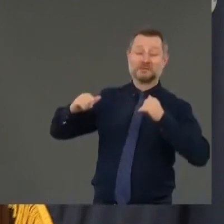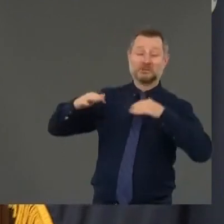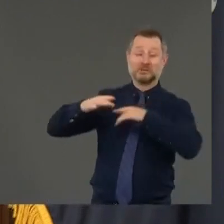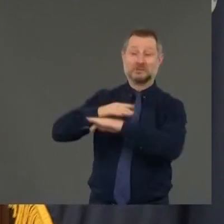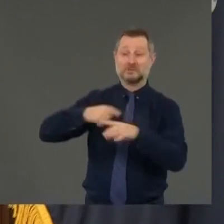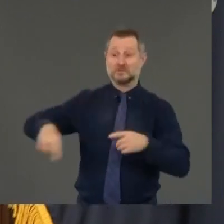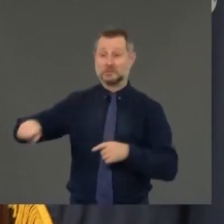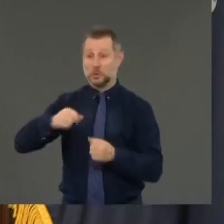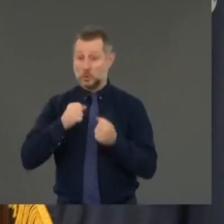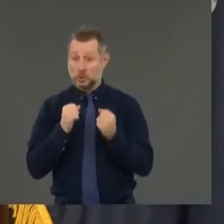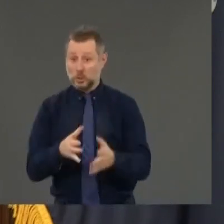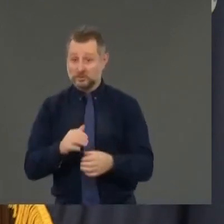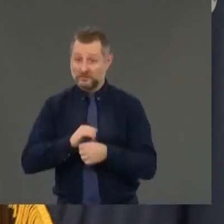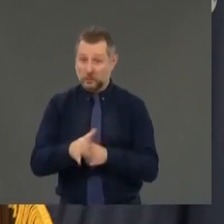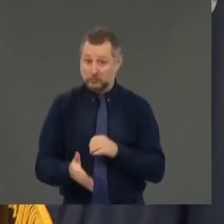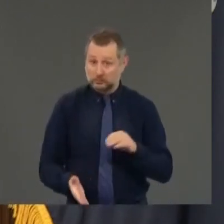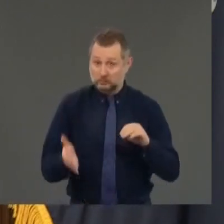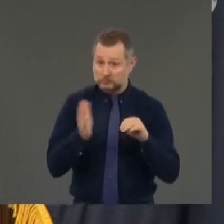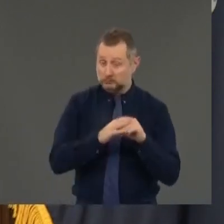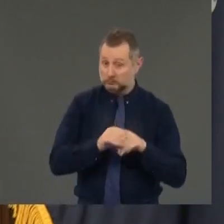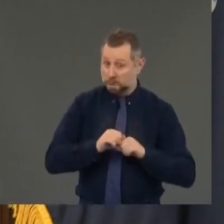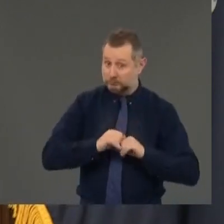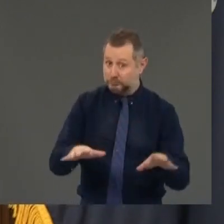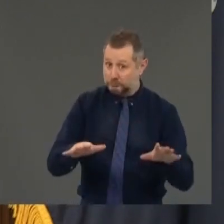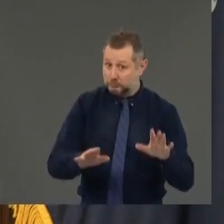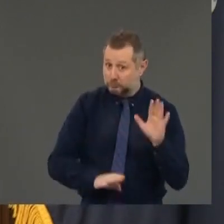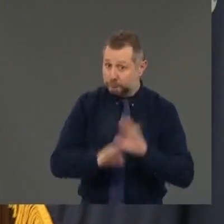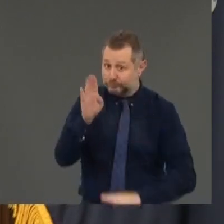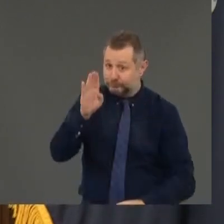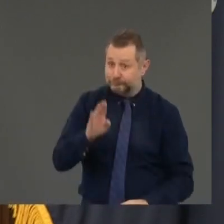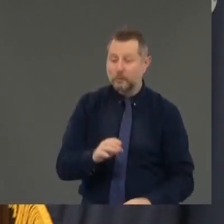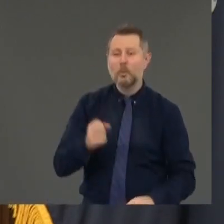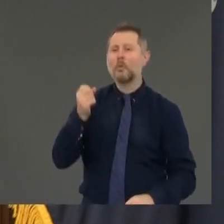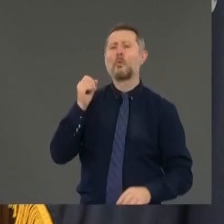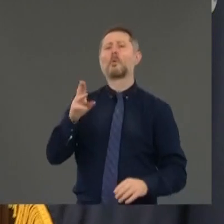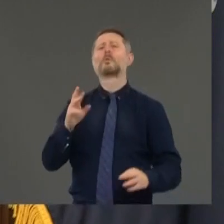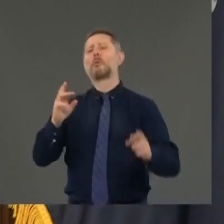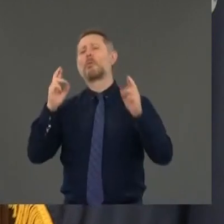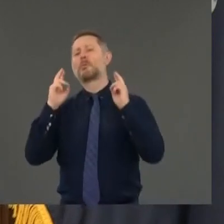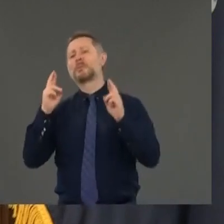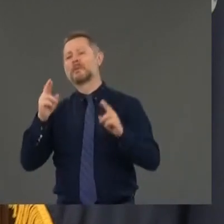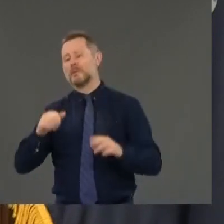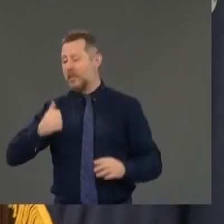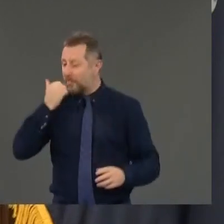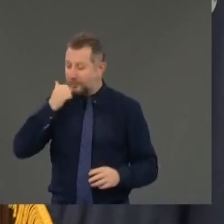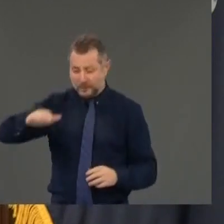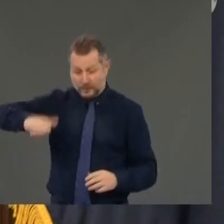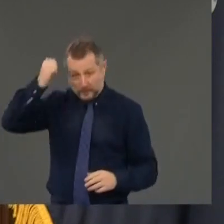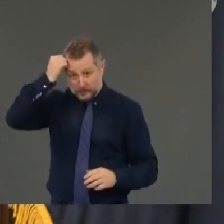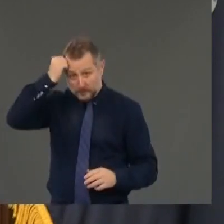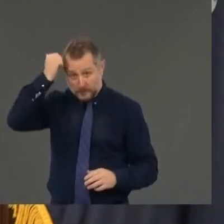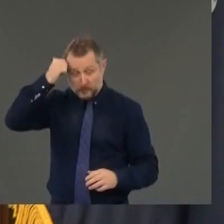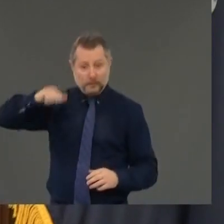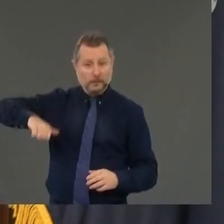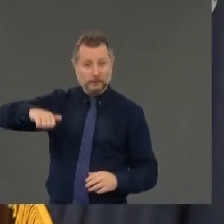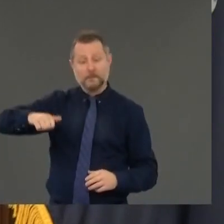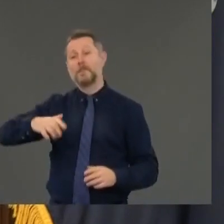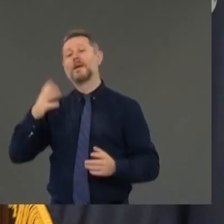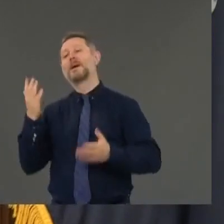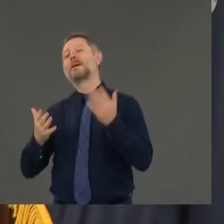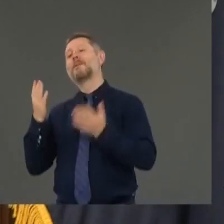QUESTION MARK DID THE PROTESTS